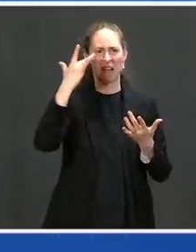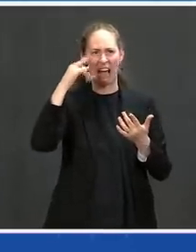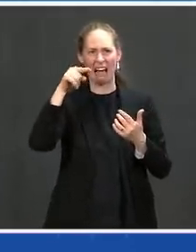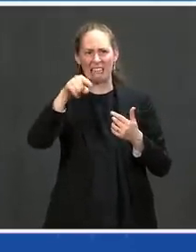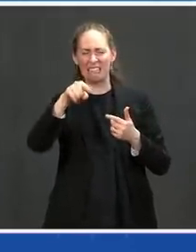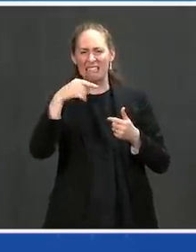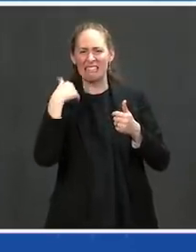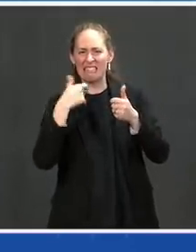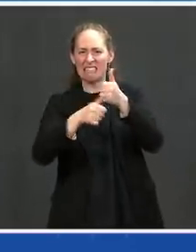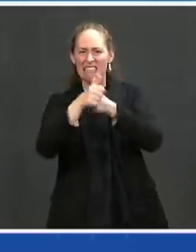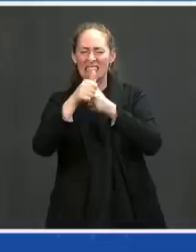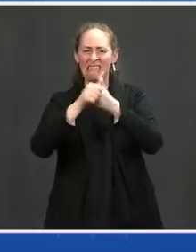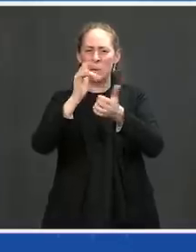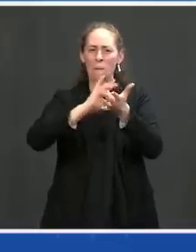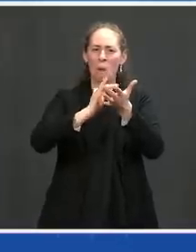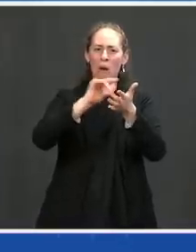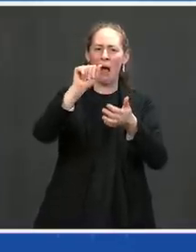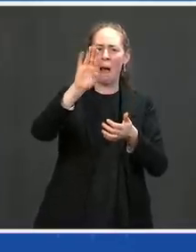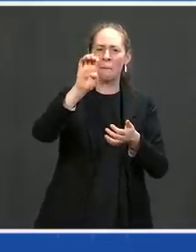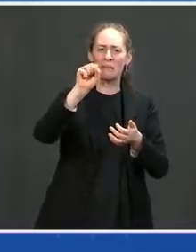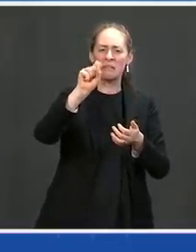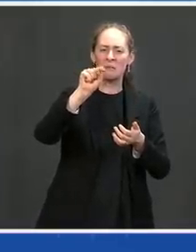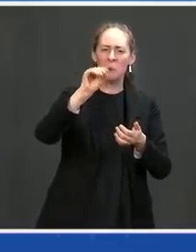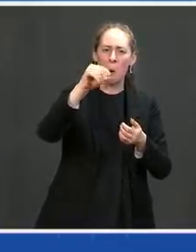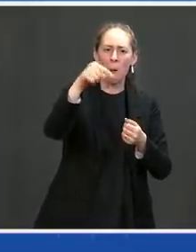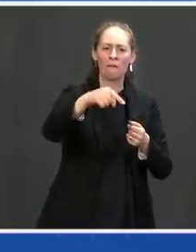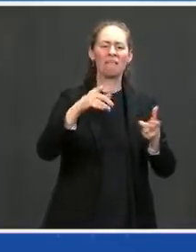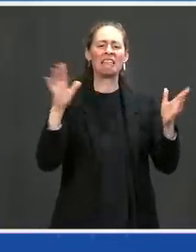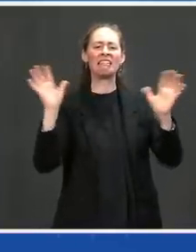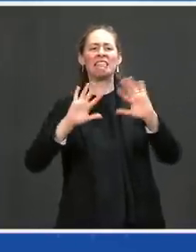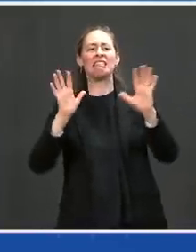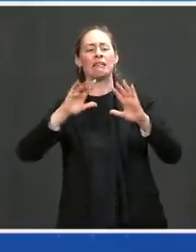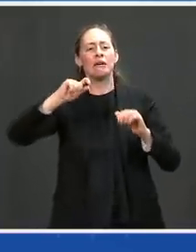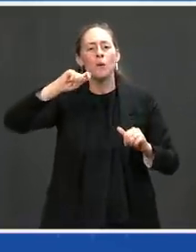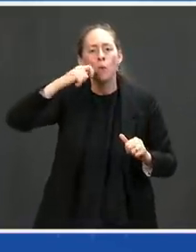How many schools in America we're sending our kids to don't have adequate ventilation?